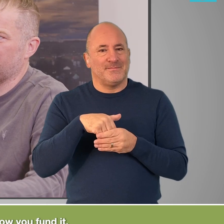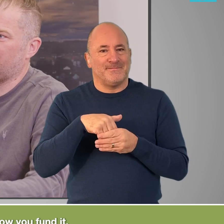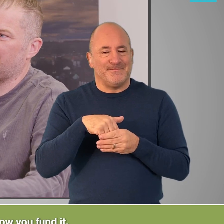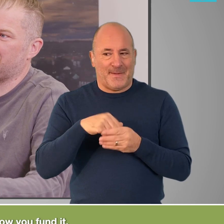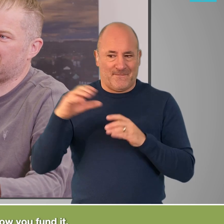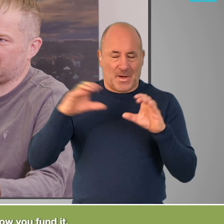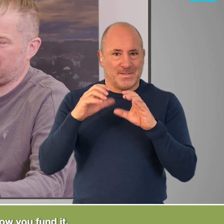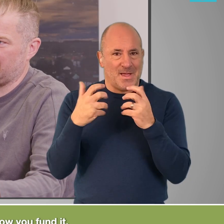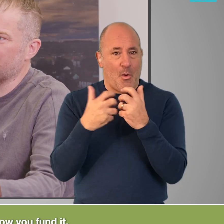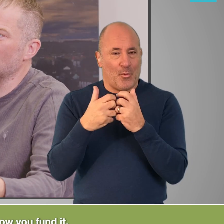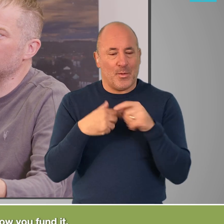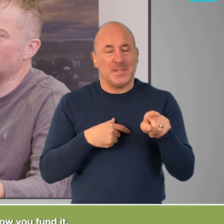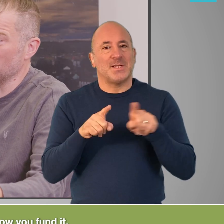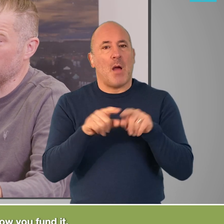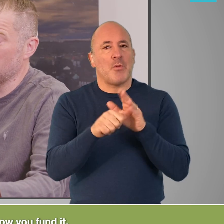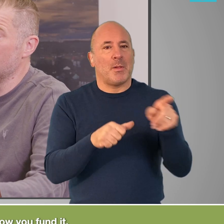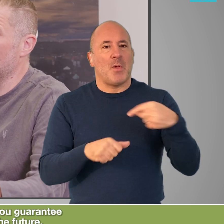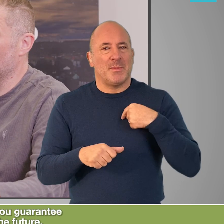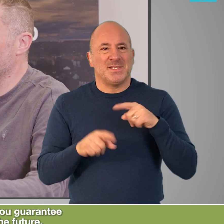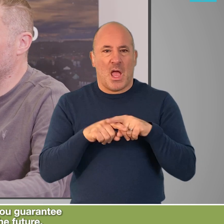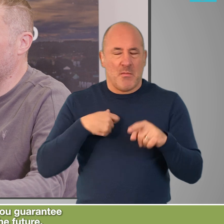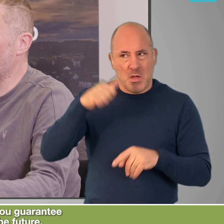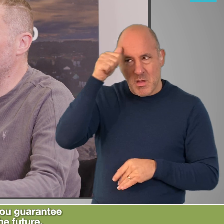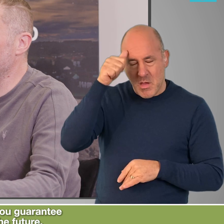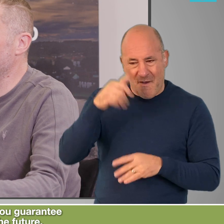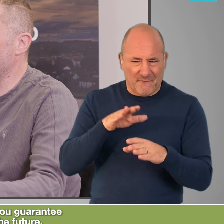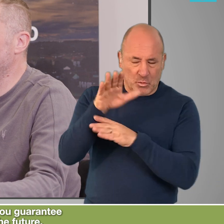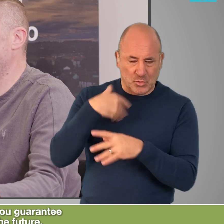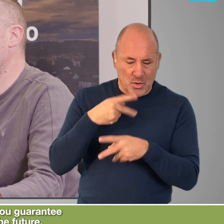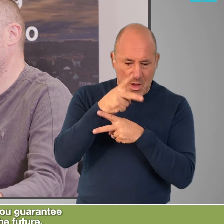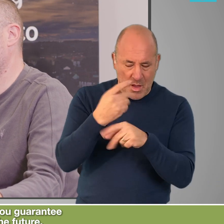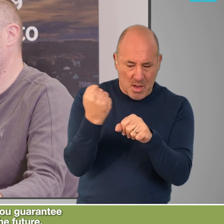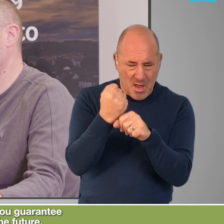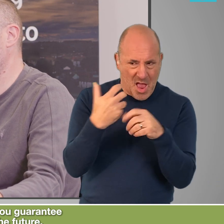IE that political buy in how you fund it, but also as well how you guarantee maintenance for the future.